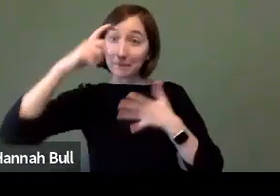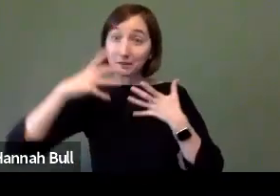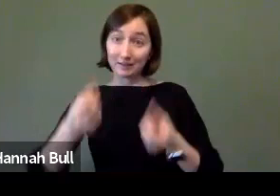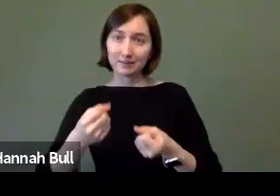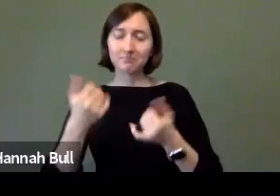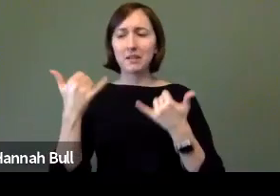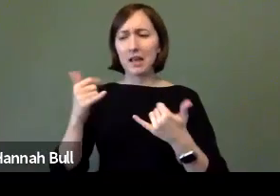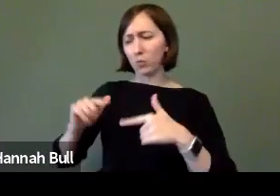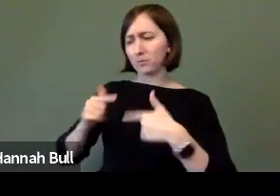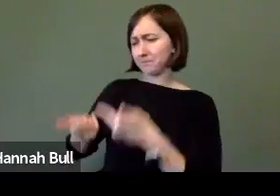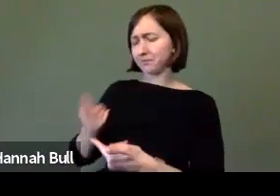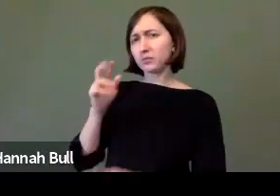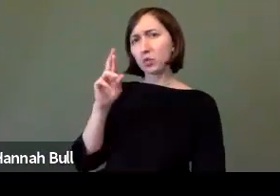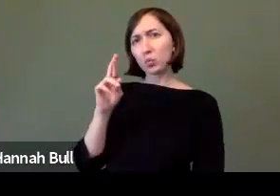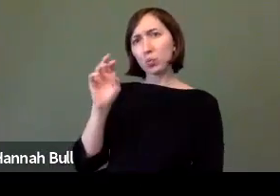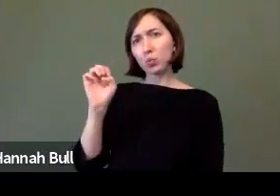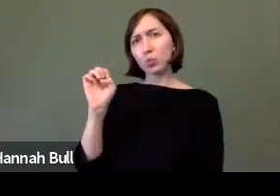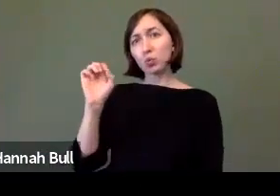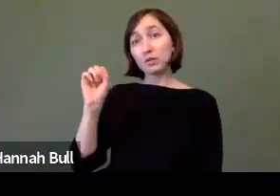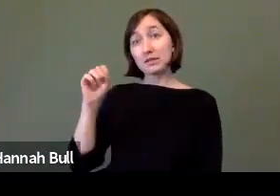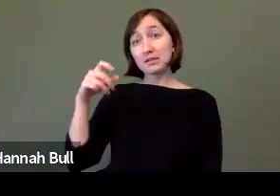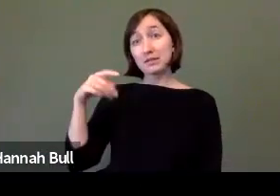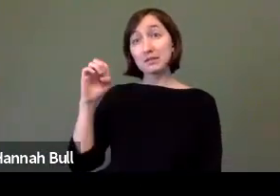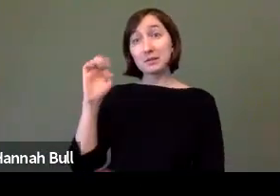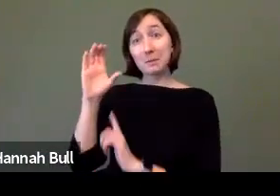Kate Brady: The Respect Institute, I'm familiar with through work.